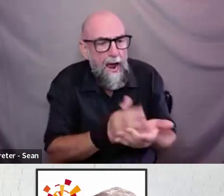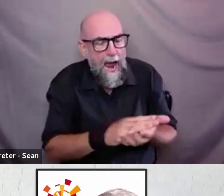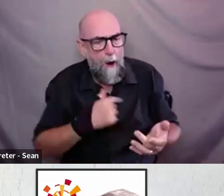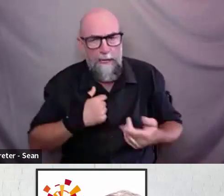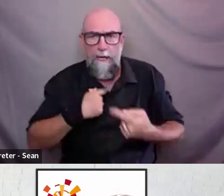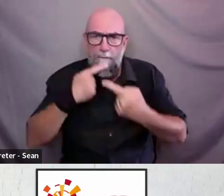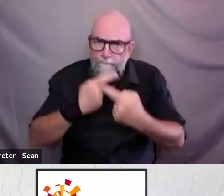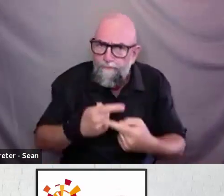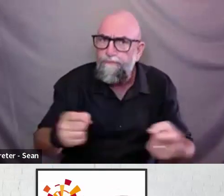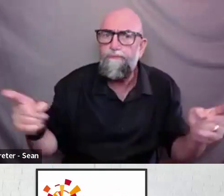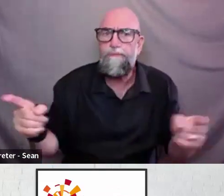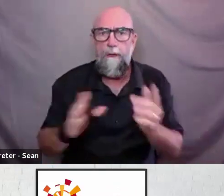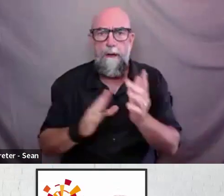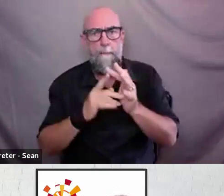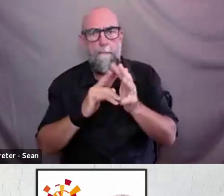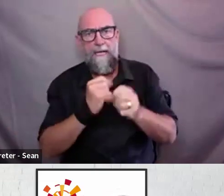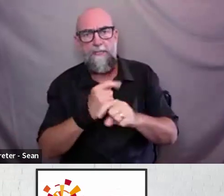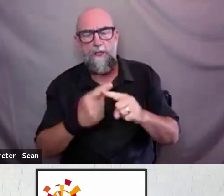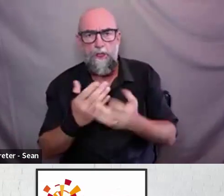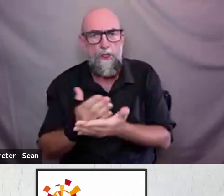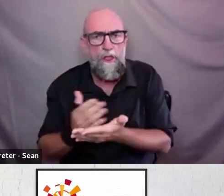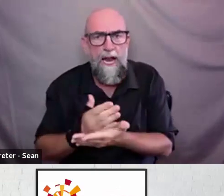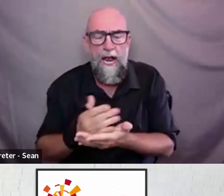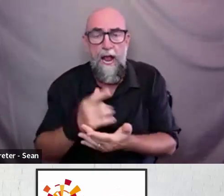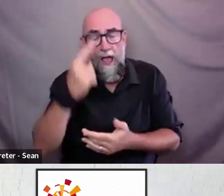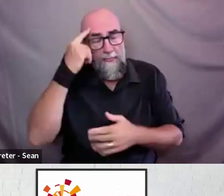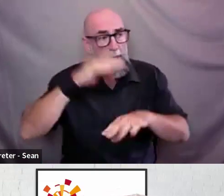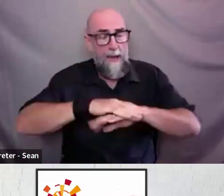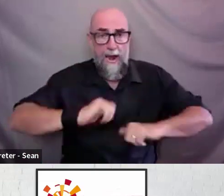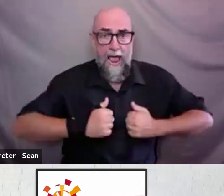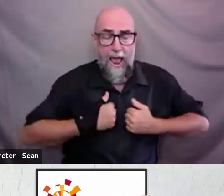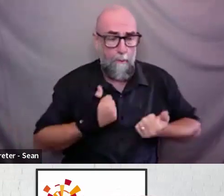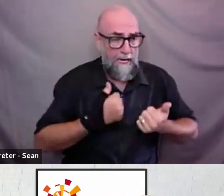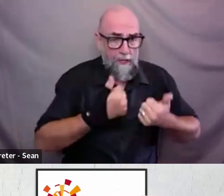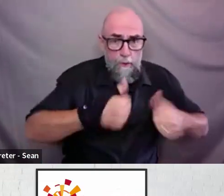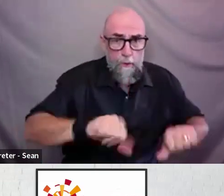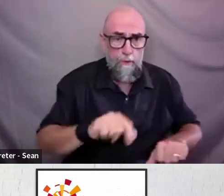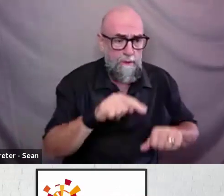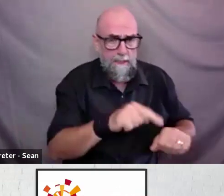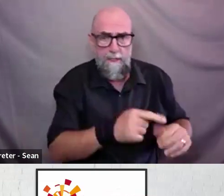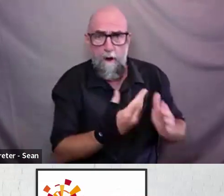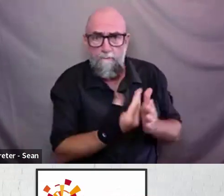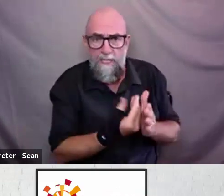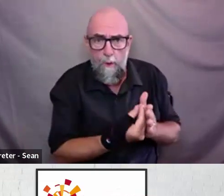possible. As weird as it sounds, one of the things we learned